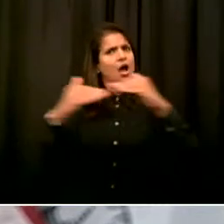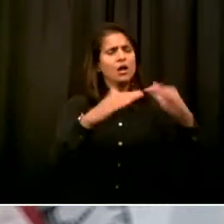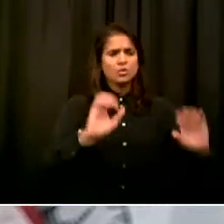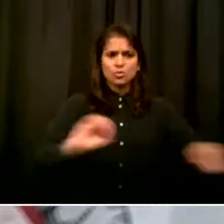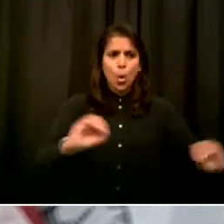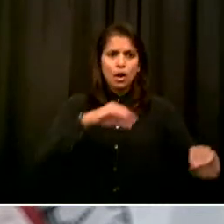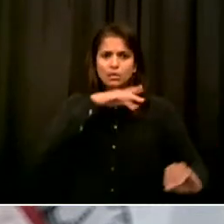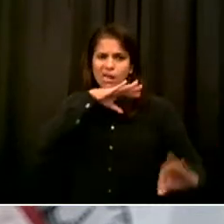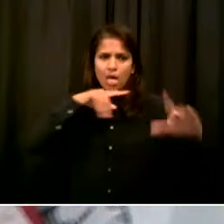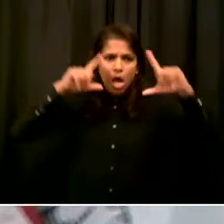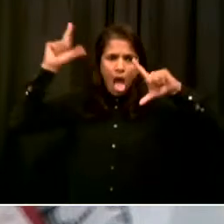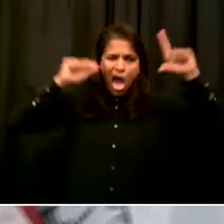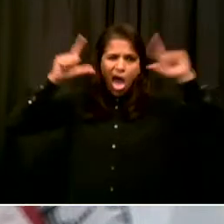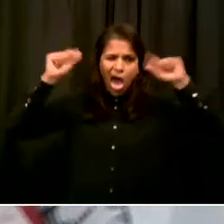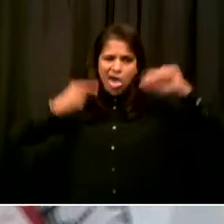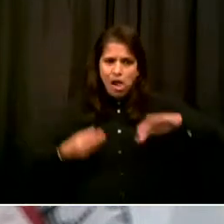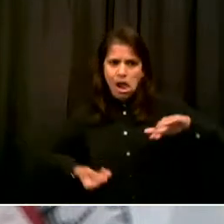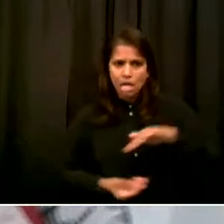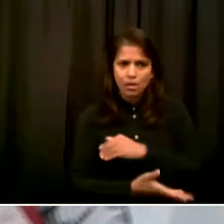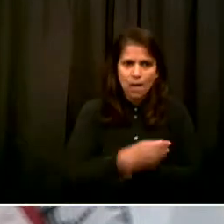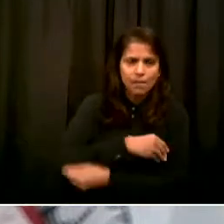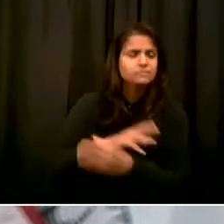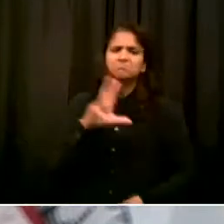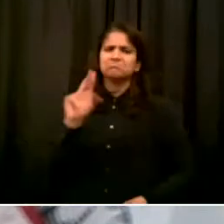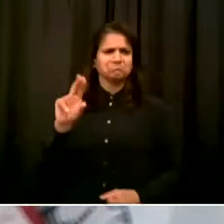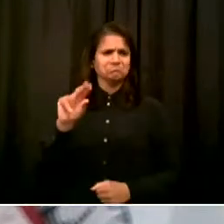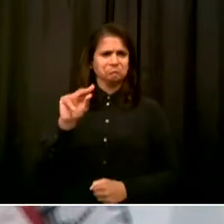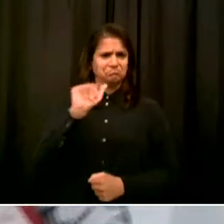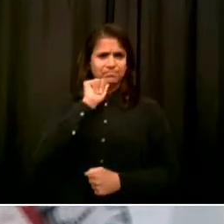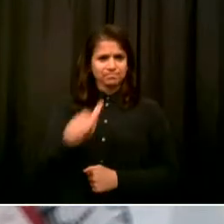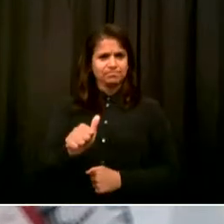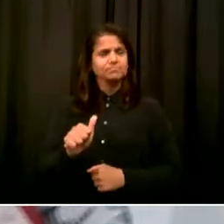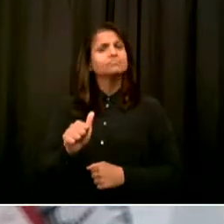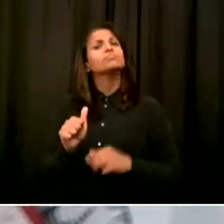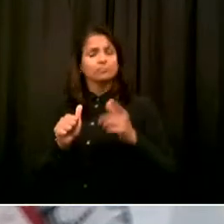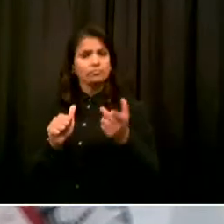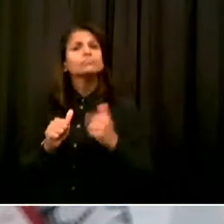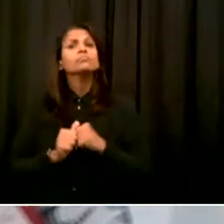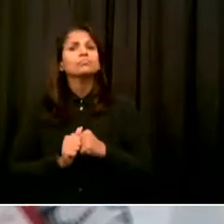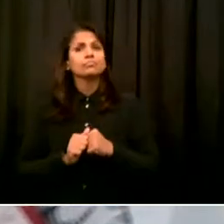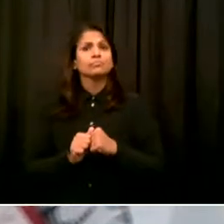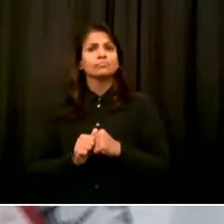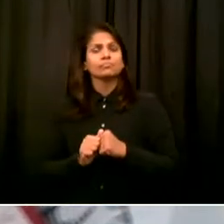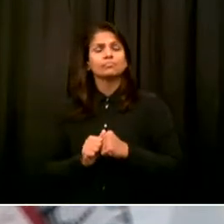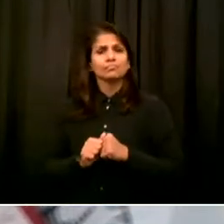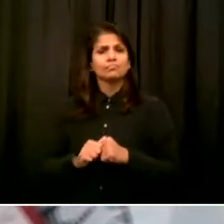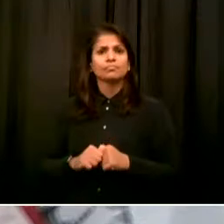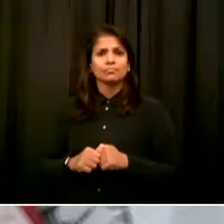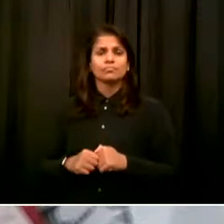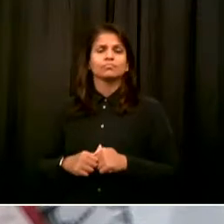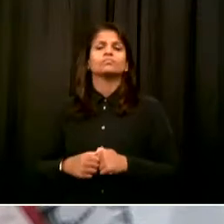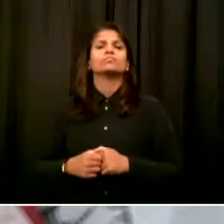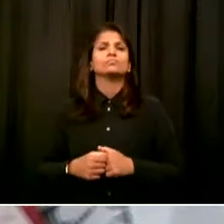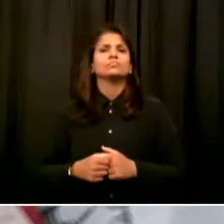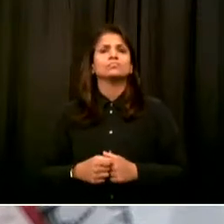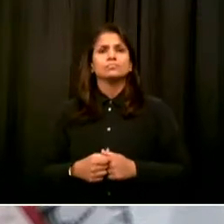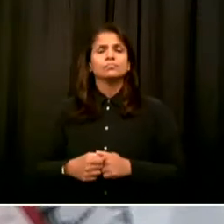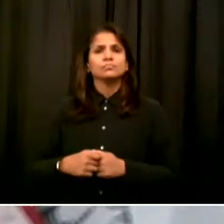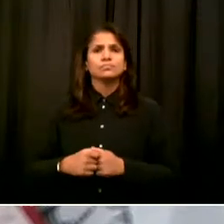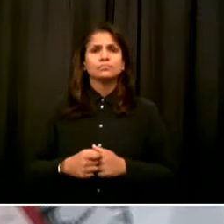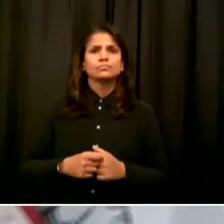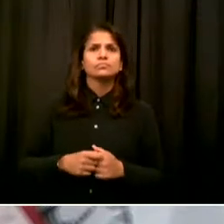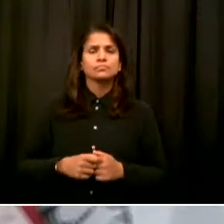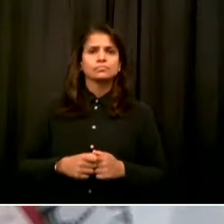IT IS OPEN AND TRANSPARENT AND